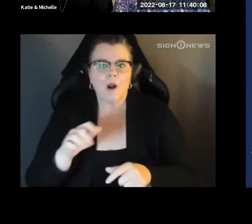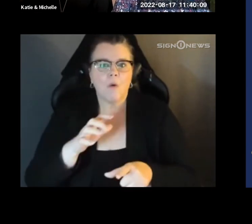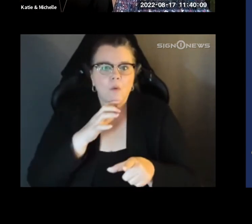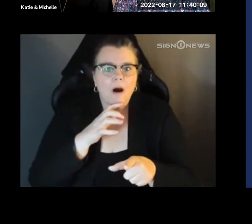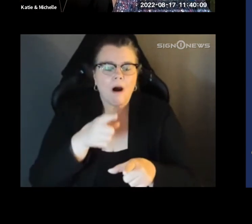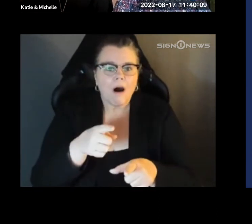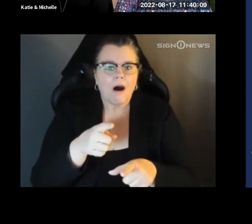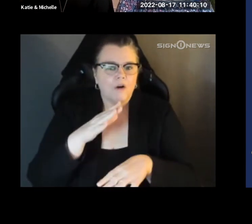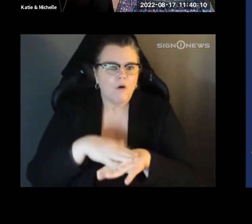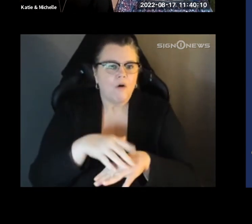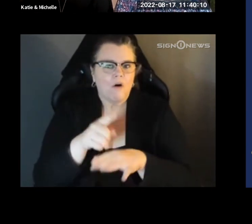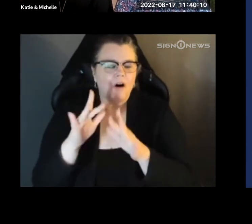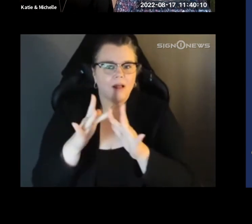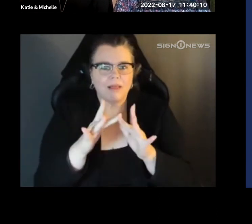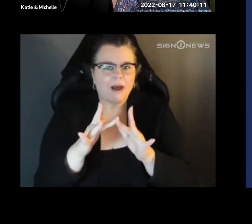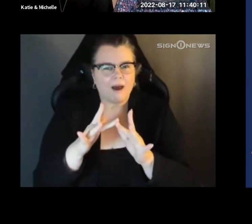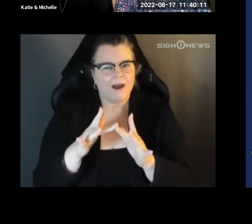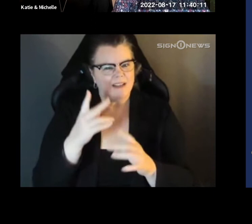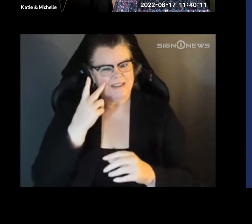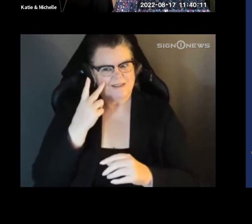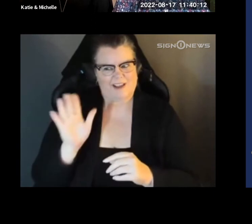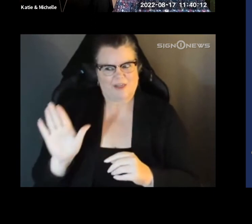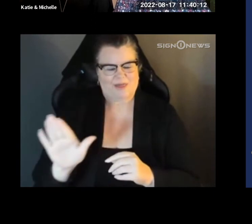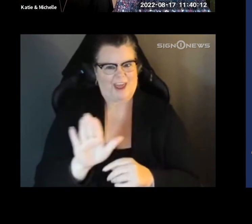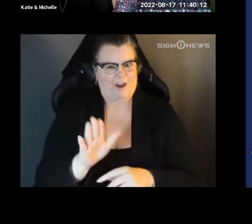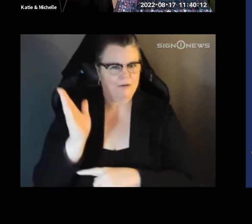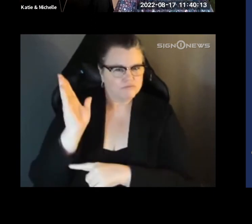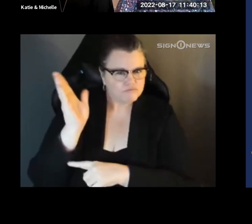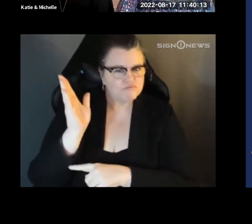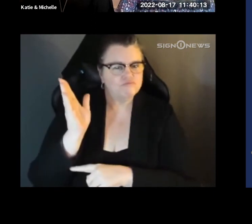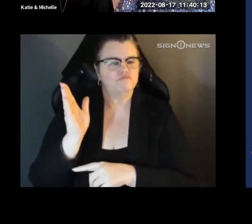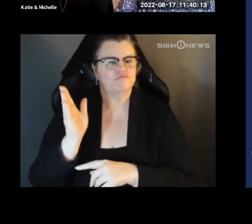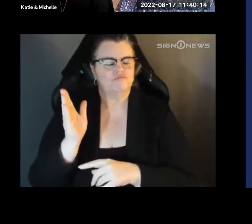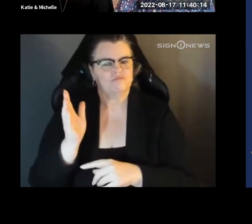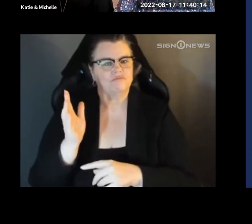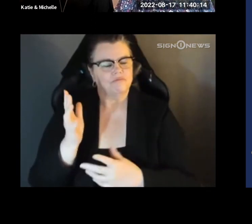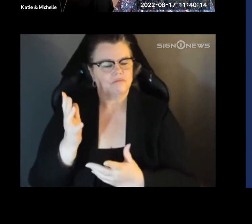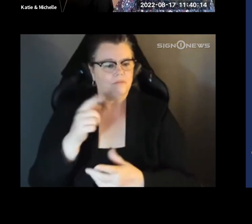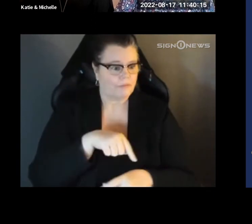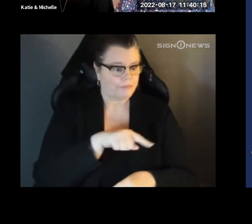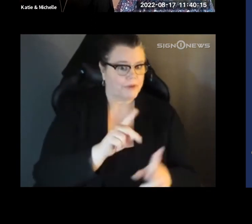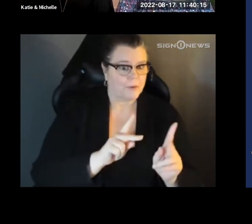action and see if they actually answer the questions the way you want them answered